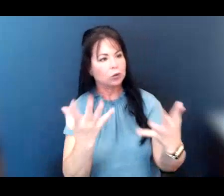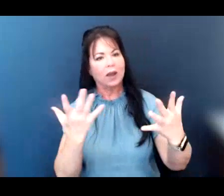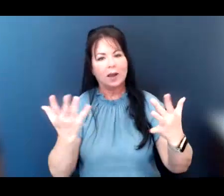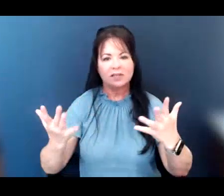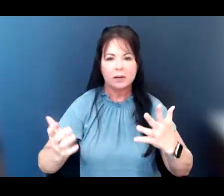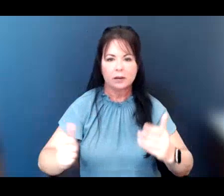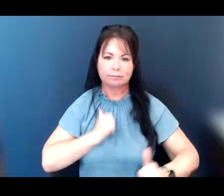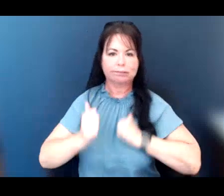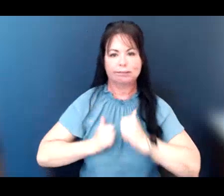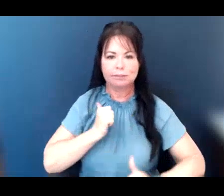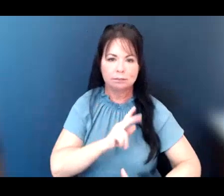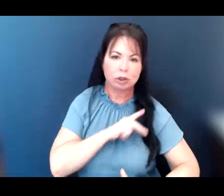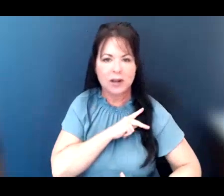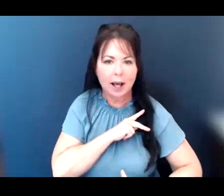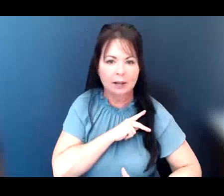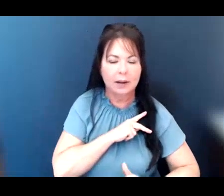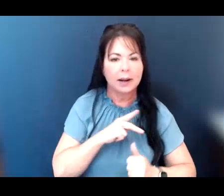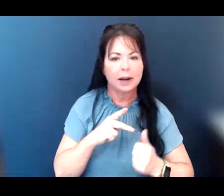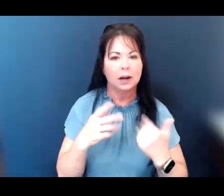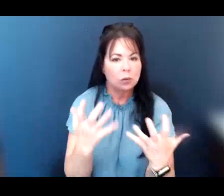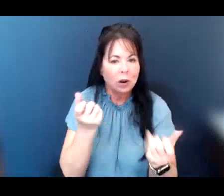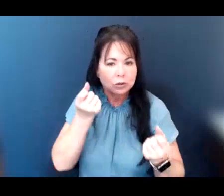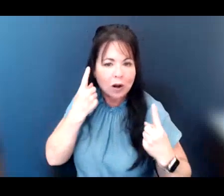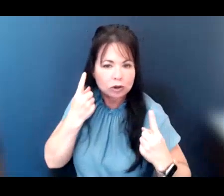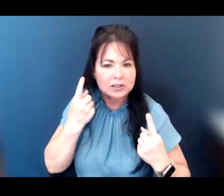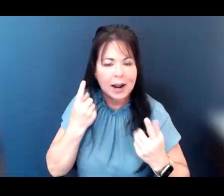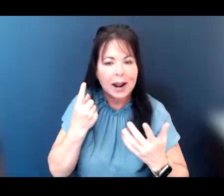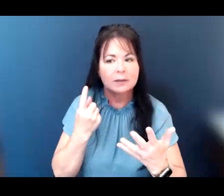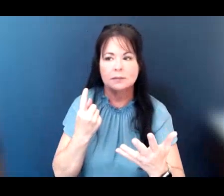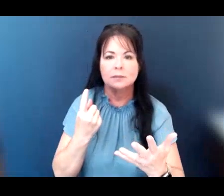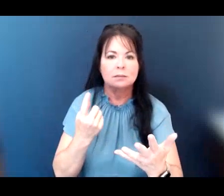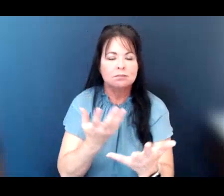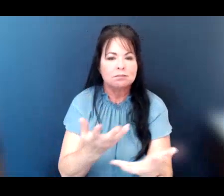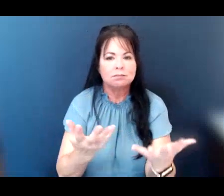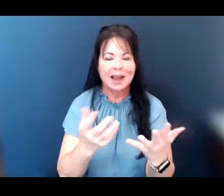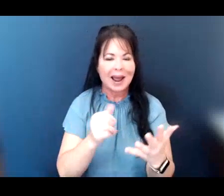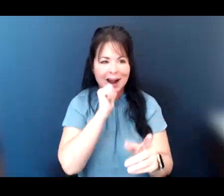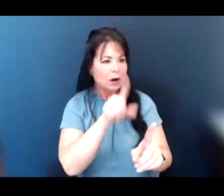We also need to think about-- somebody is, again, more than just their disability. They're not just a blind person.